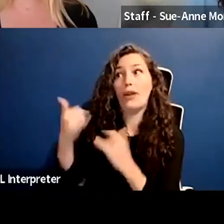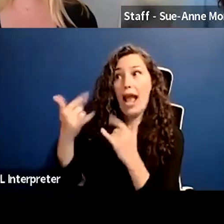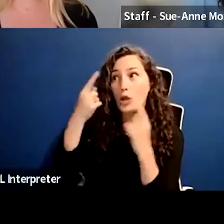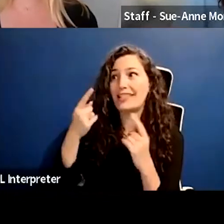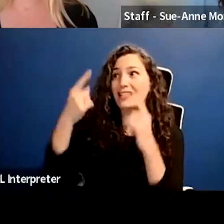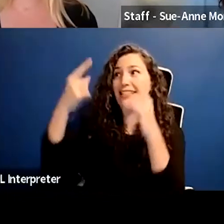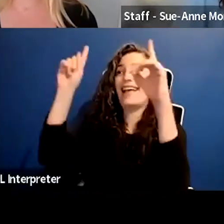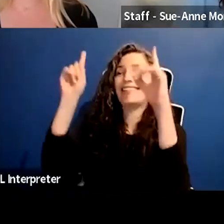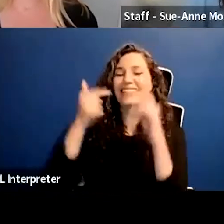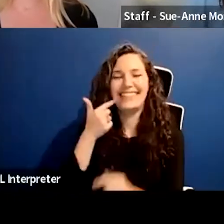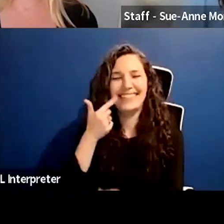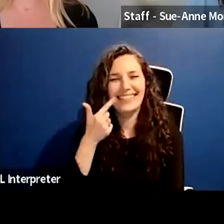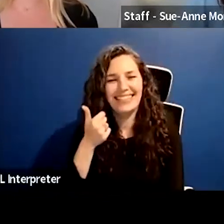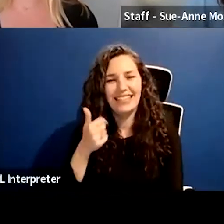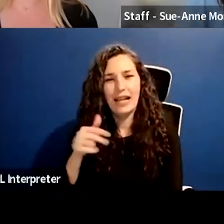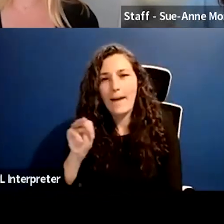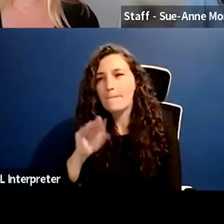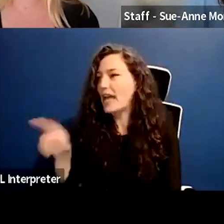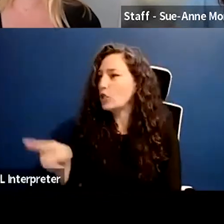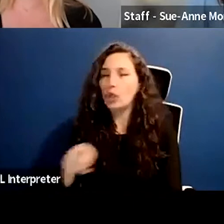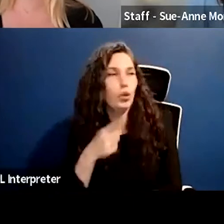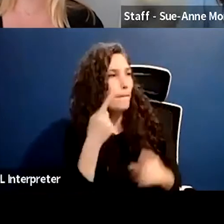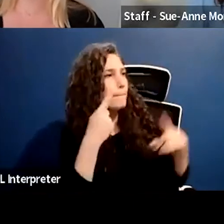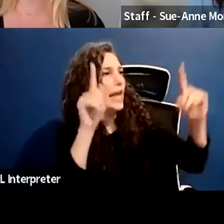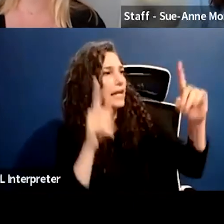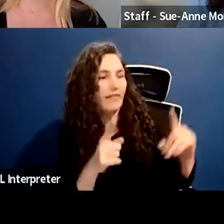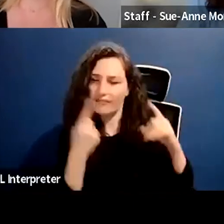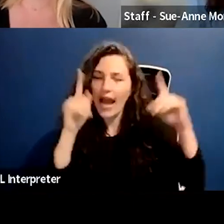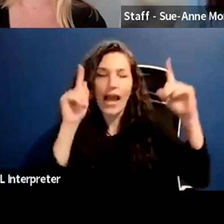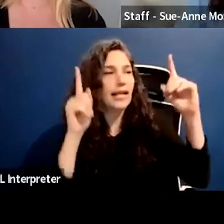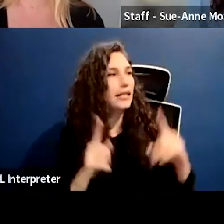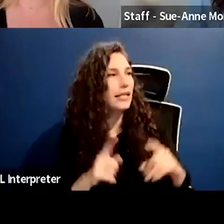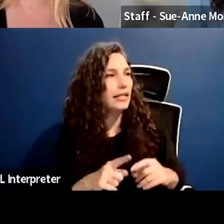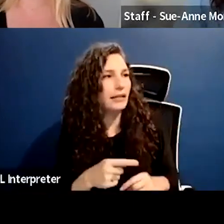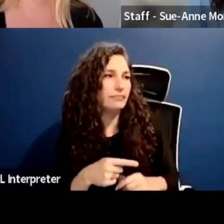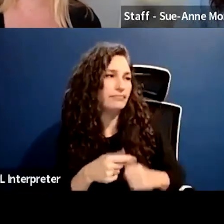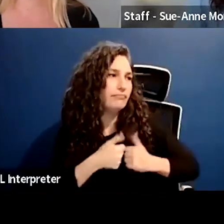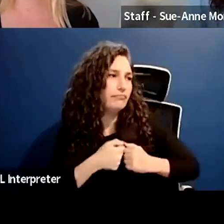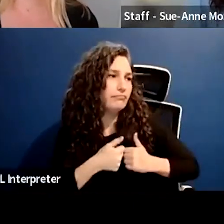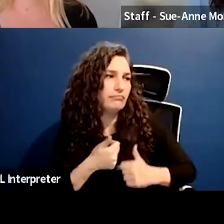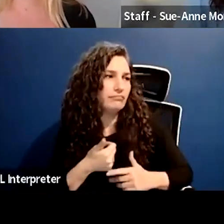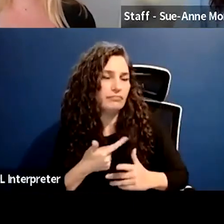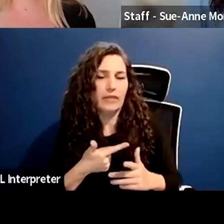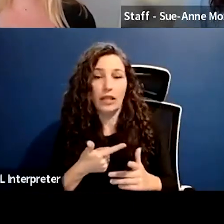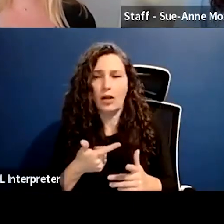I love it. She's like, "You've made it, baby doll. "You've finally made it." I've been on national commercials with Justin Timberlake,